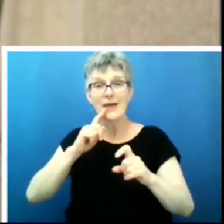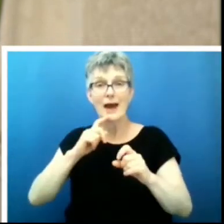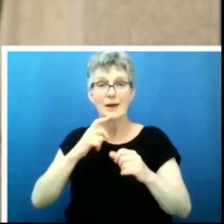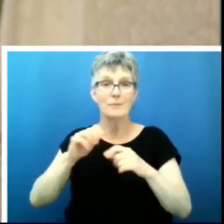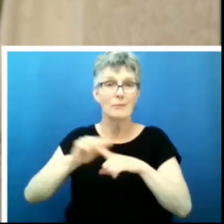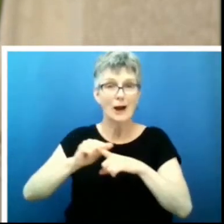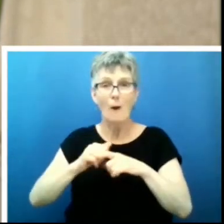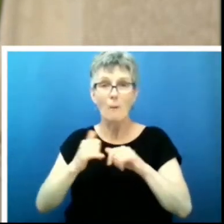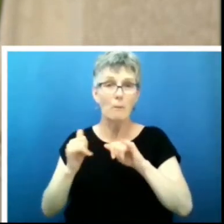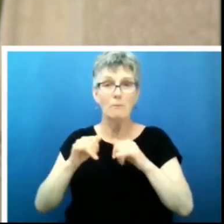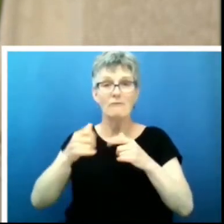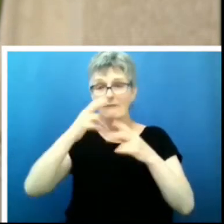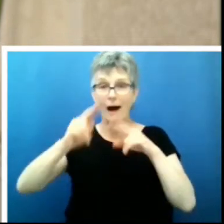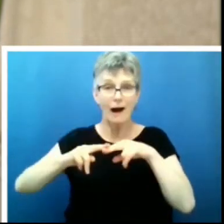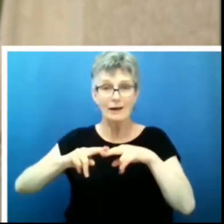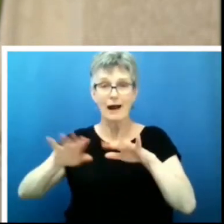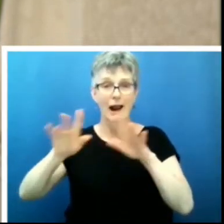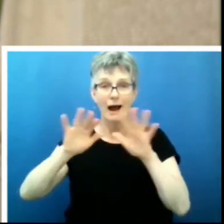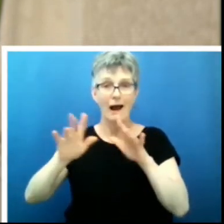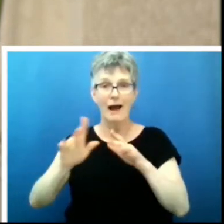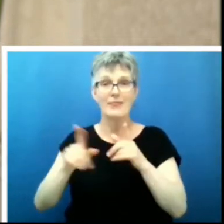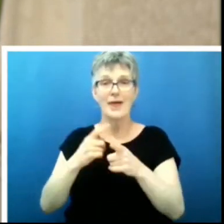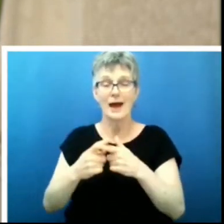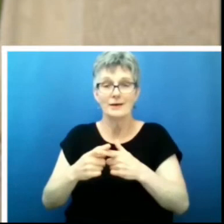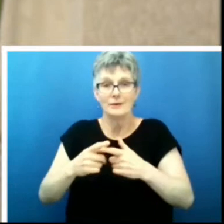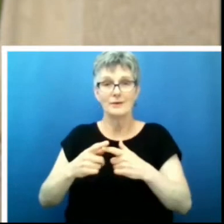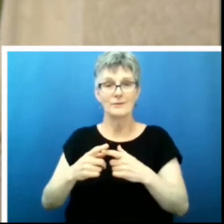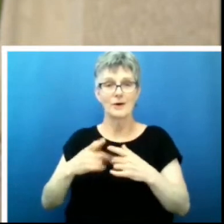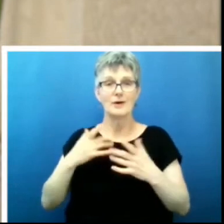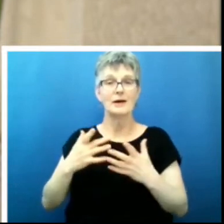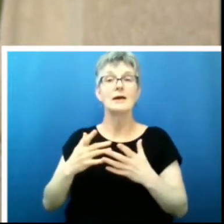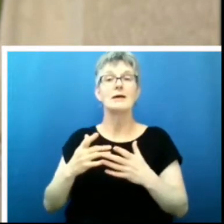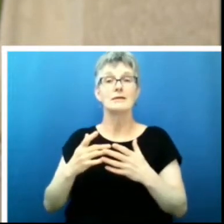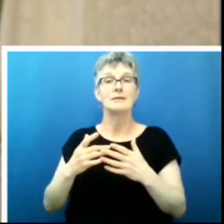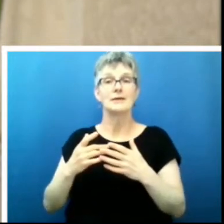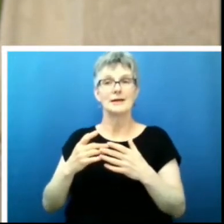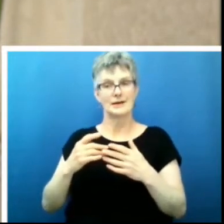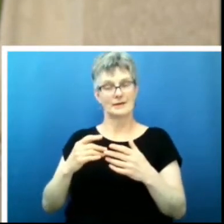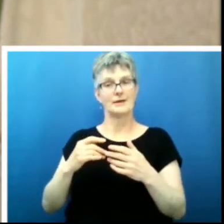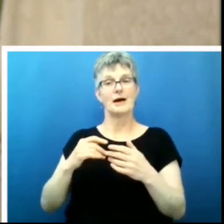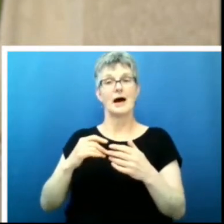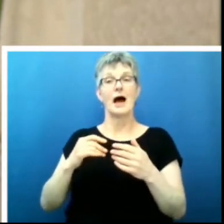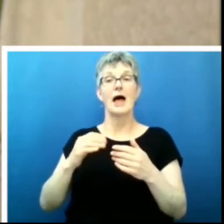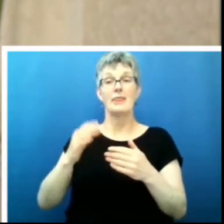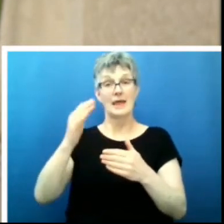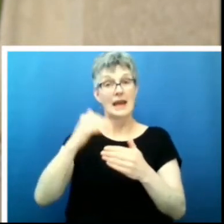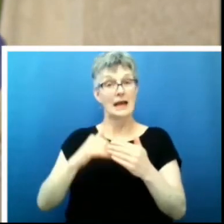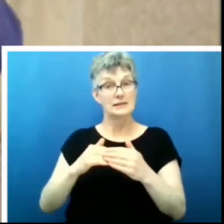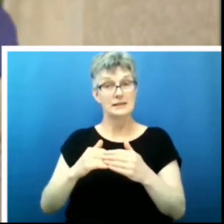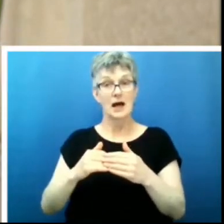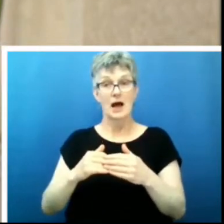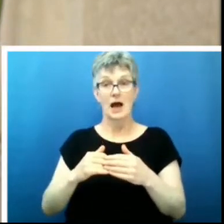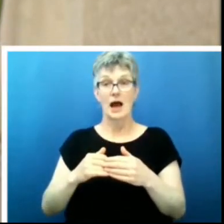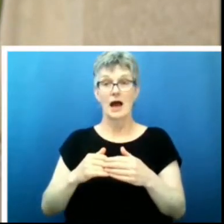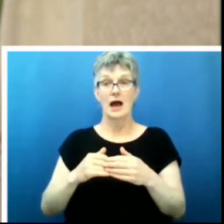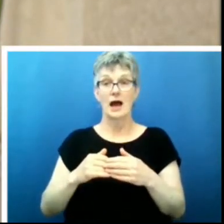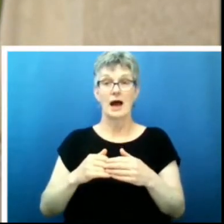Okay, now the next one is called intestine exercise. Put both thumbs onto your belly button